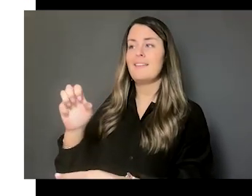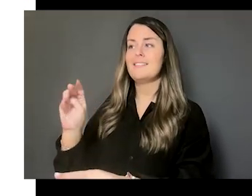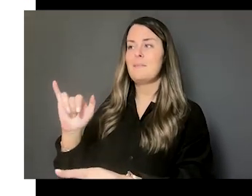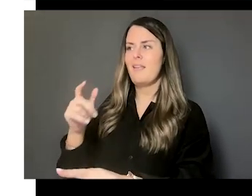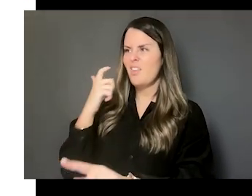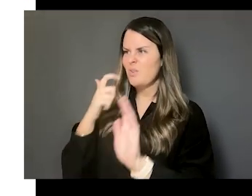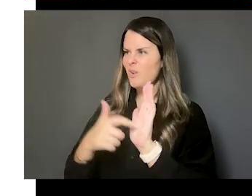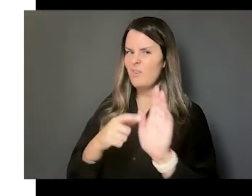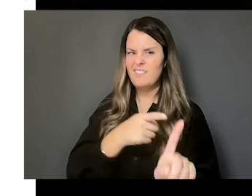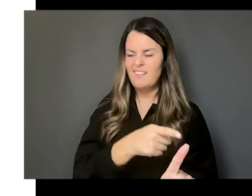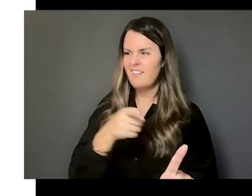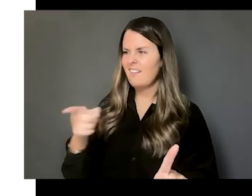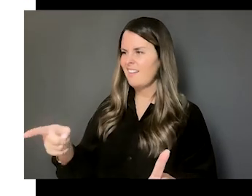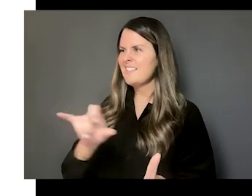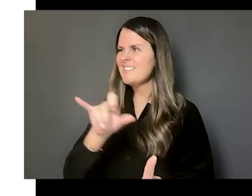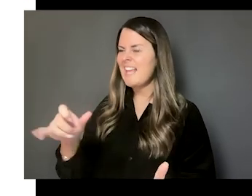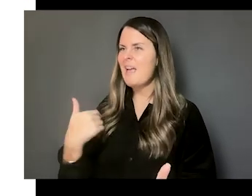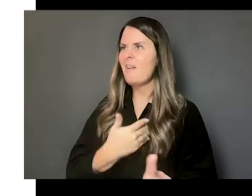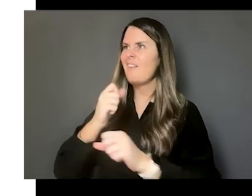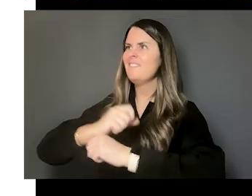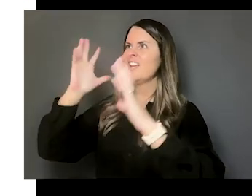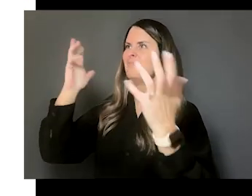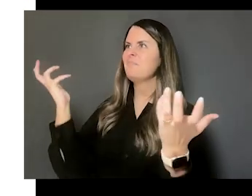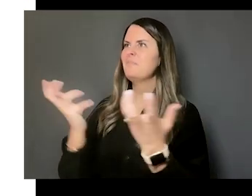They saw the five practices built in as an instructional routine.